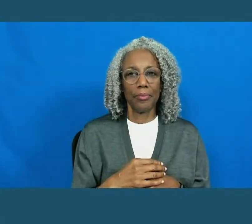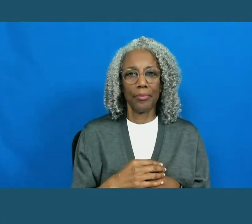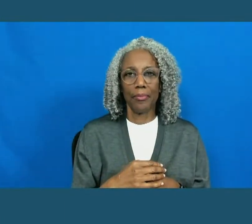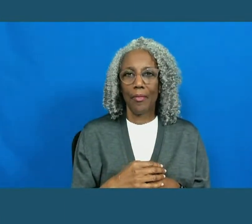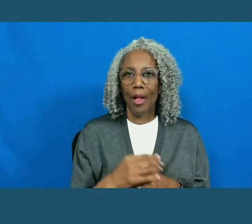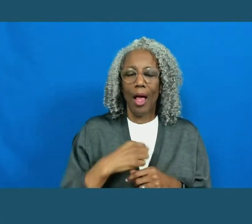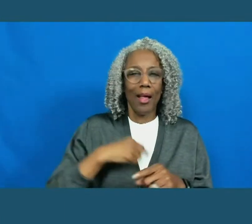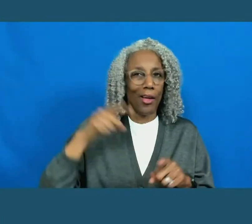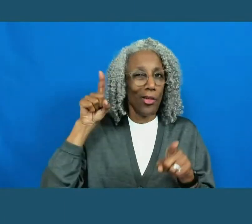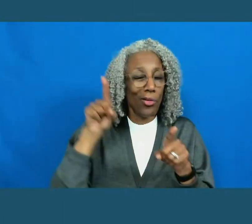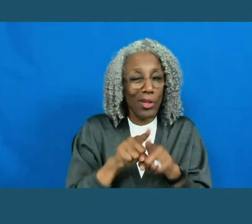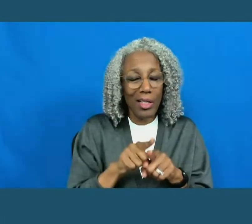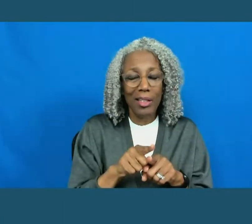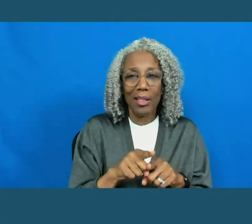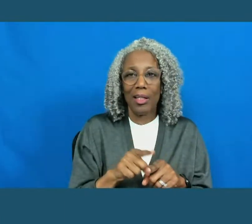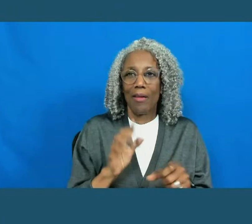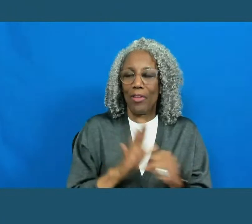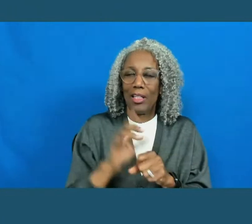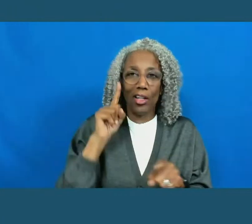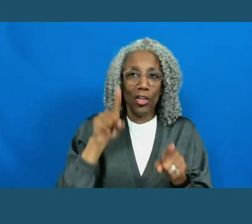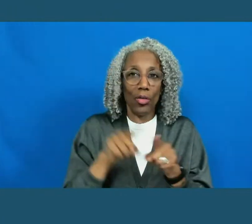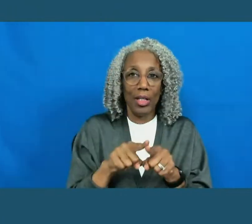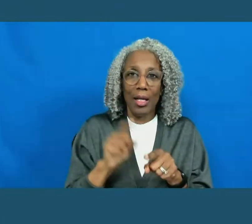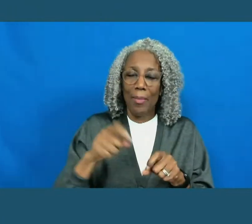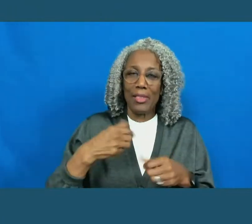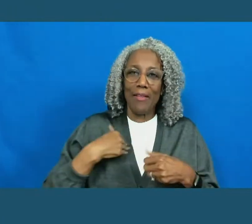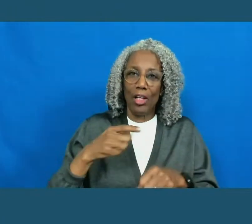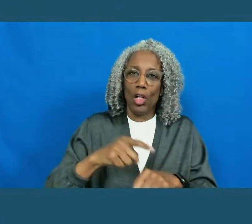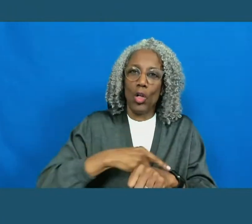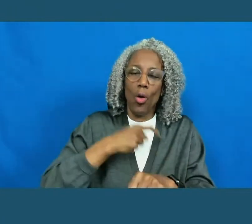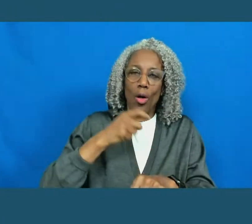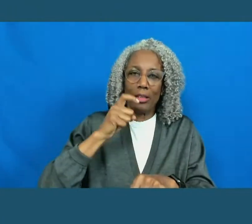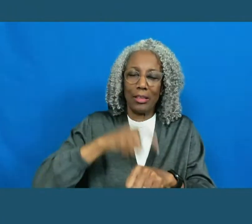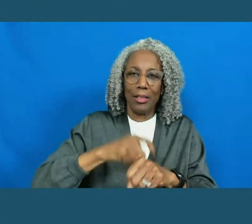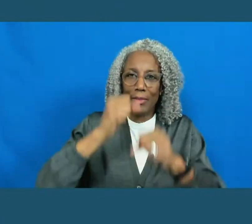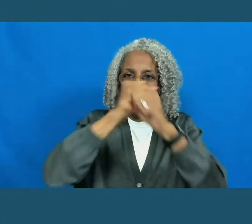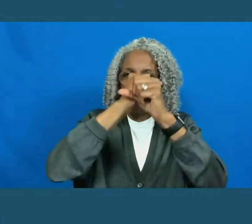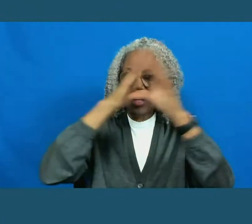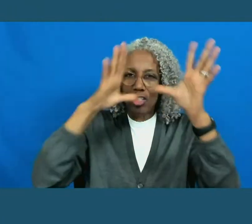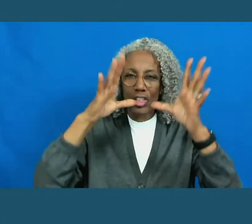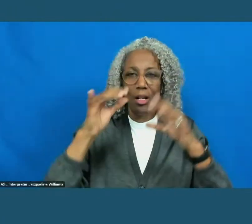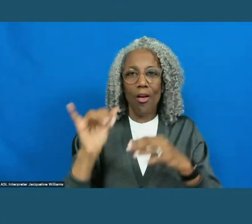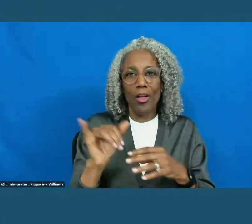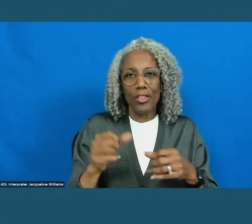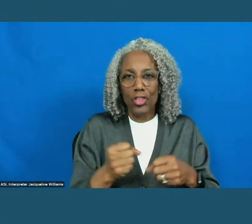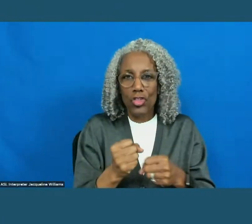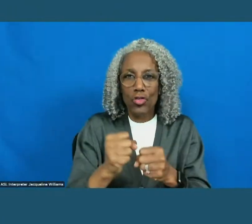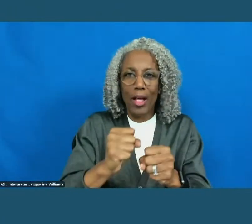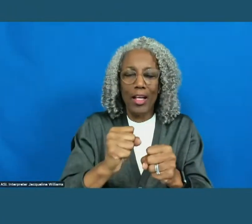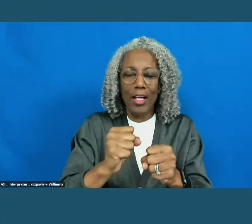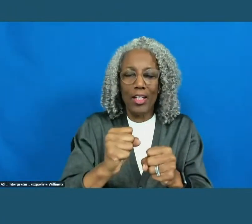experiences that you were speaking to, and I couldn't agree with you more when you